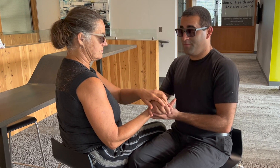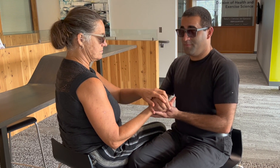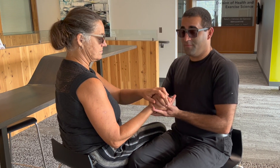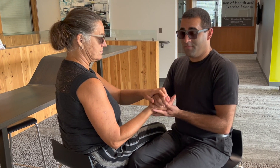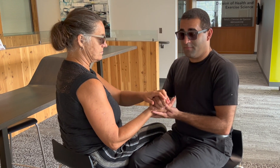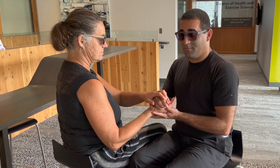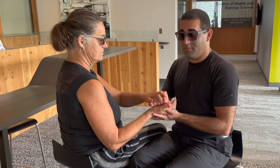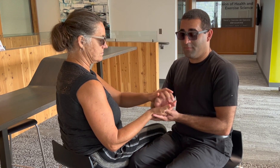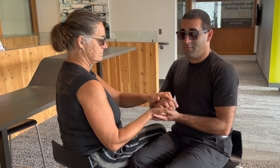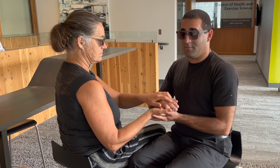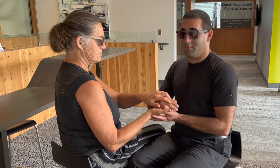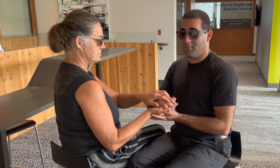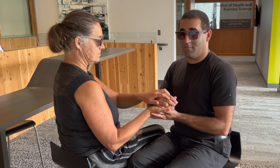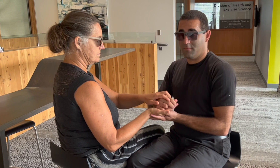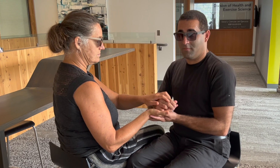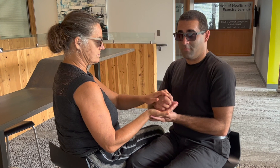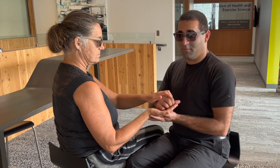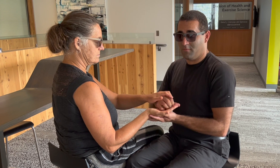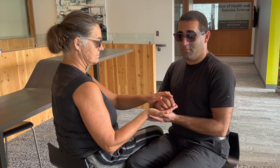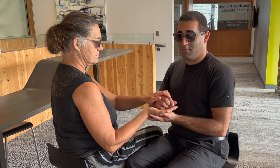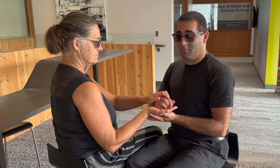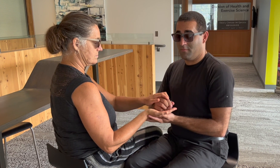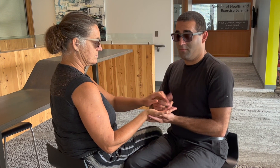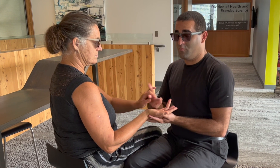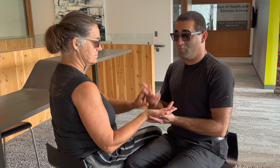It's a salsa that I make with only three ingredients.